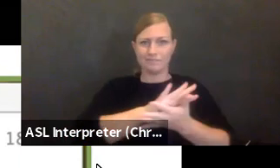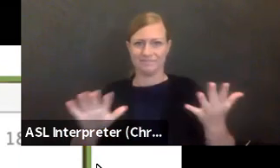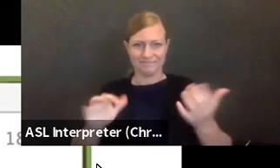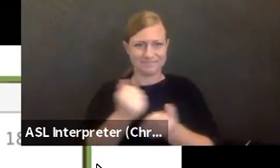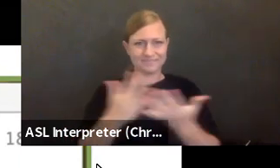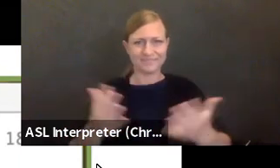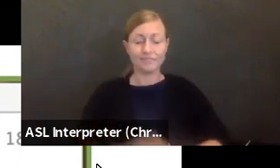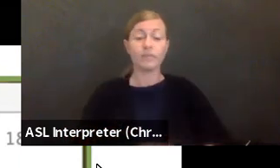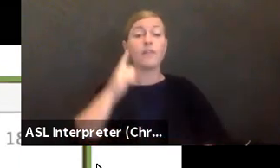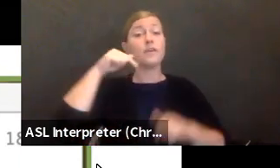to remain system of support for your students, remote, hybrid or in the classroom.